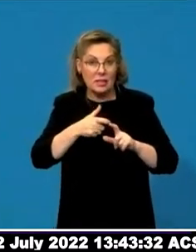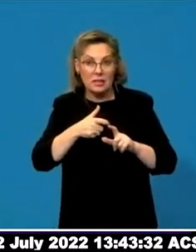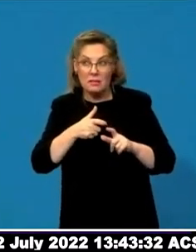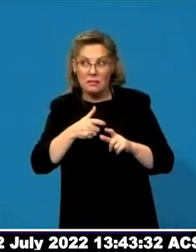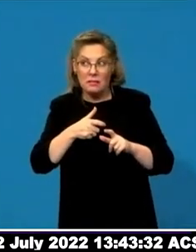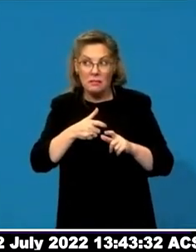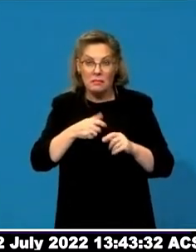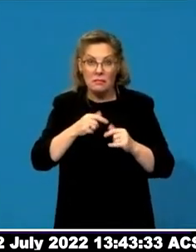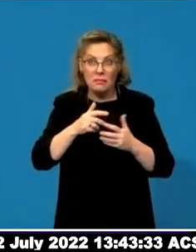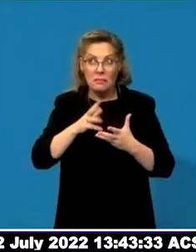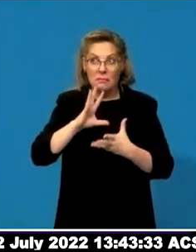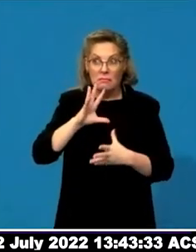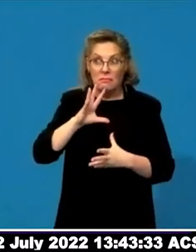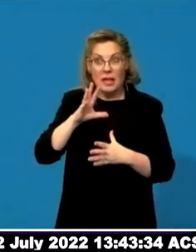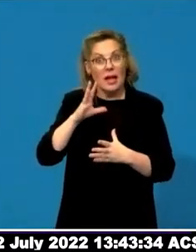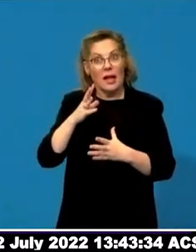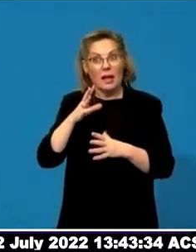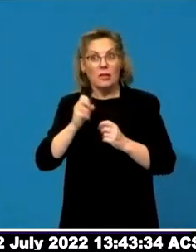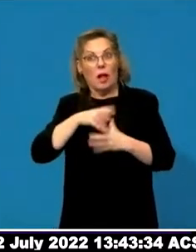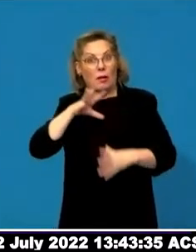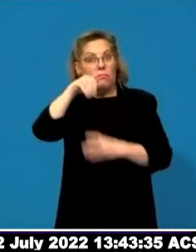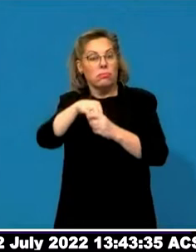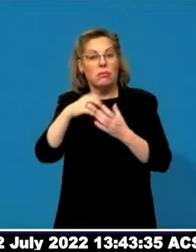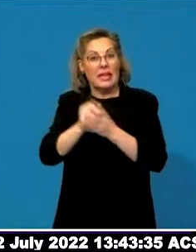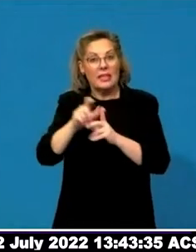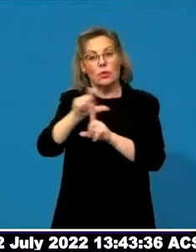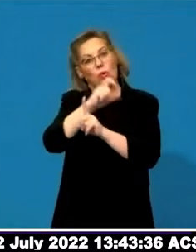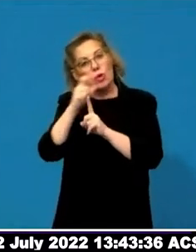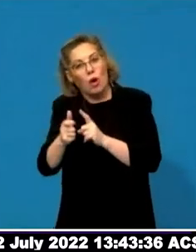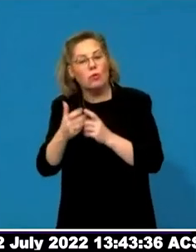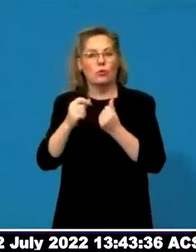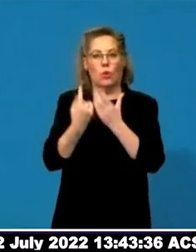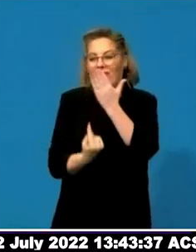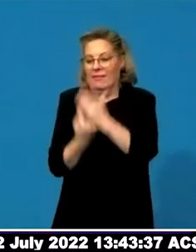Mrs Smith, are you seeing that for people on NPY Lands,